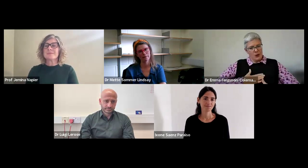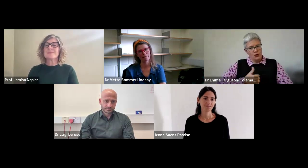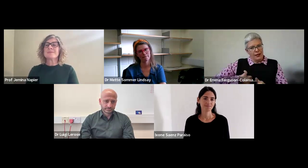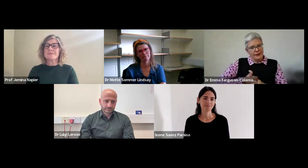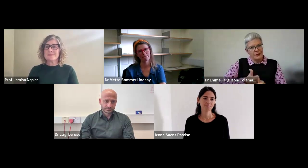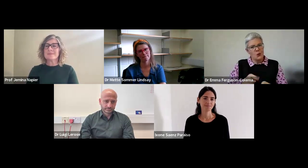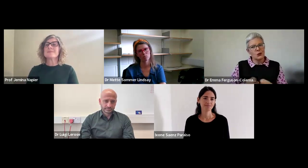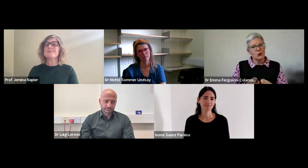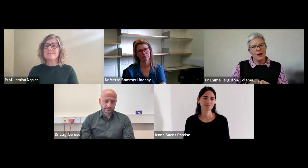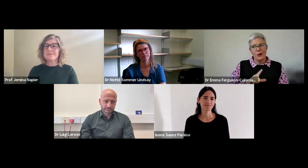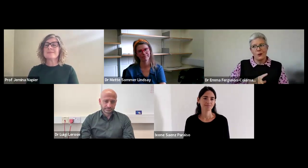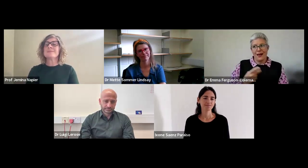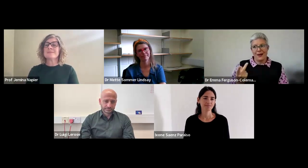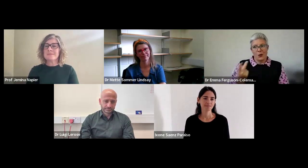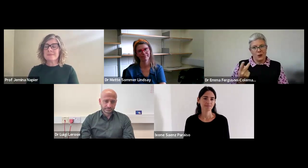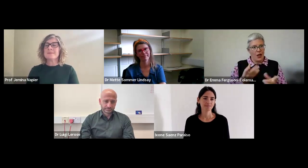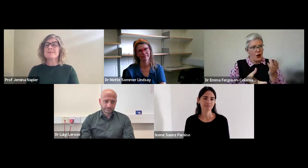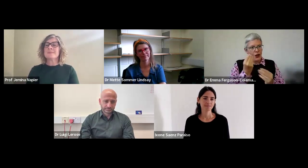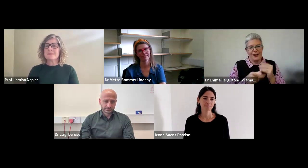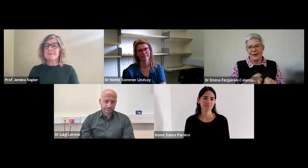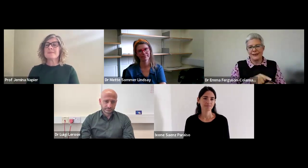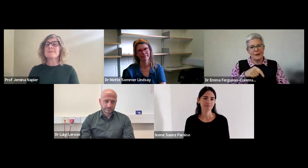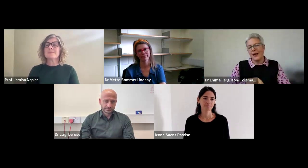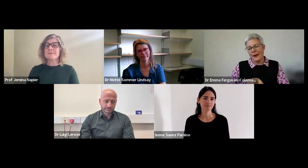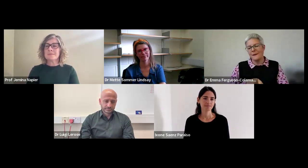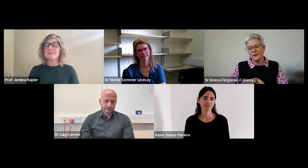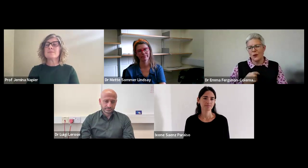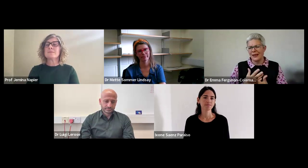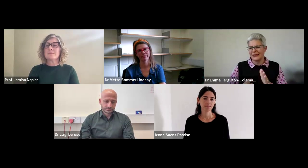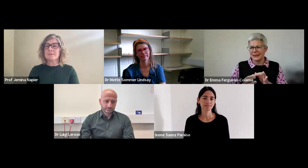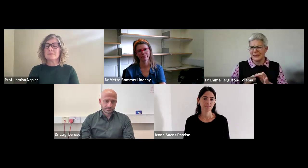about a collaborative experience and also gaining that emotional support, because we're learning